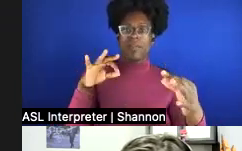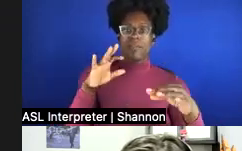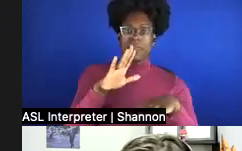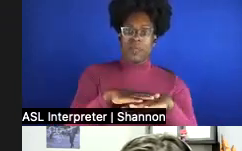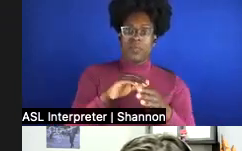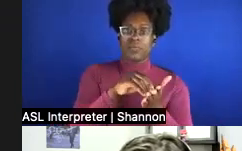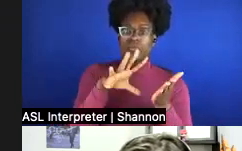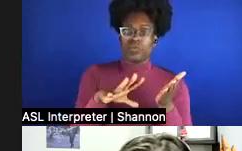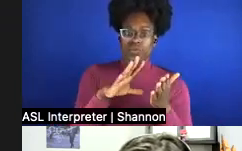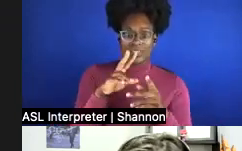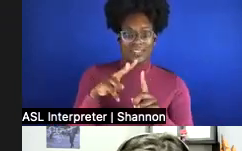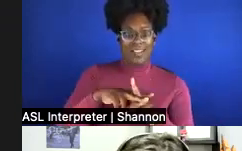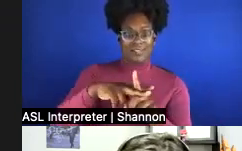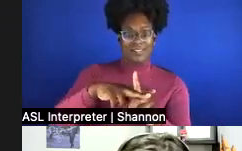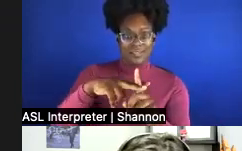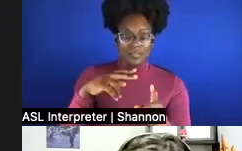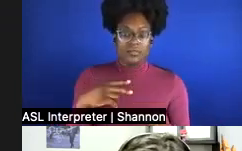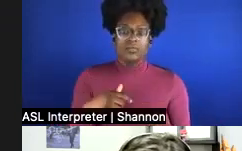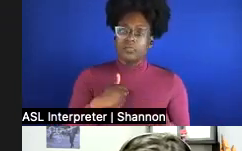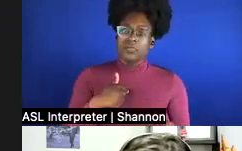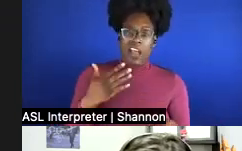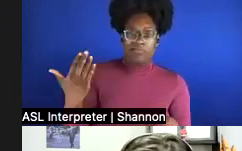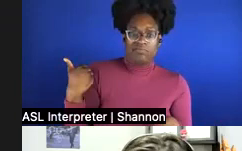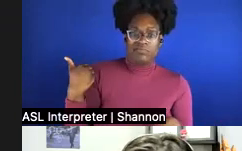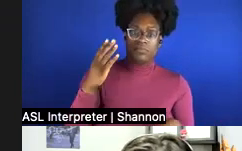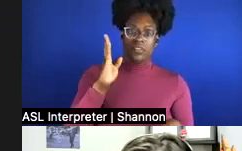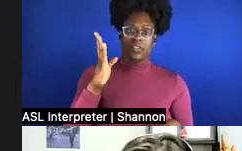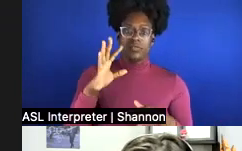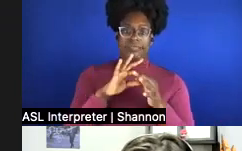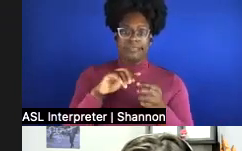I previously presented on this topic to give strategies to consortium members,